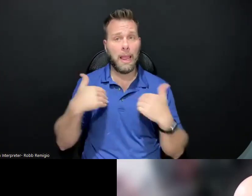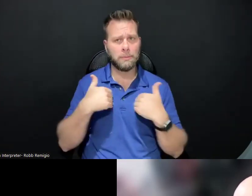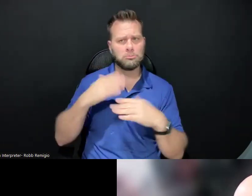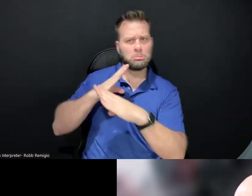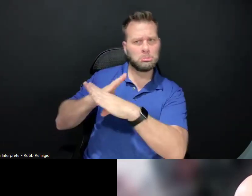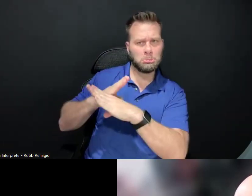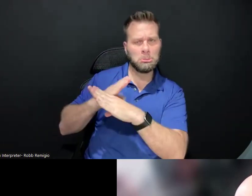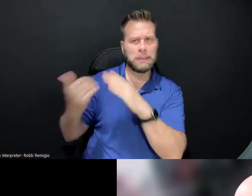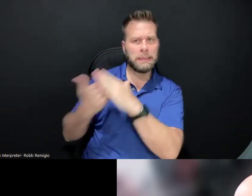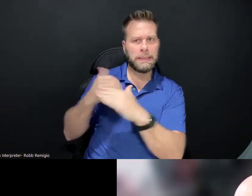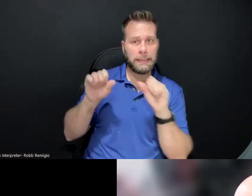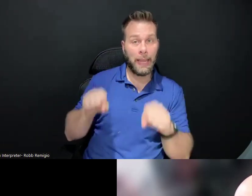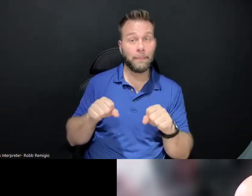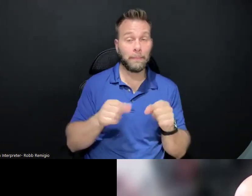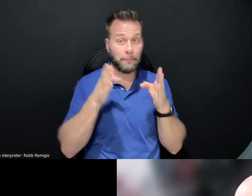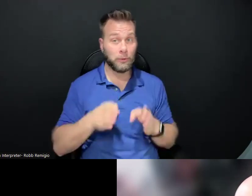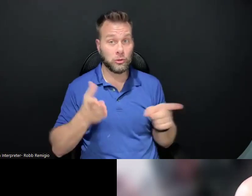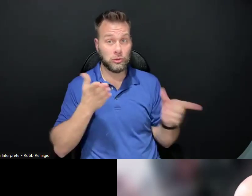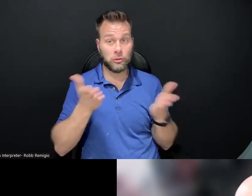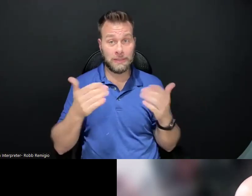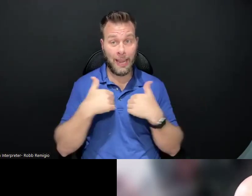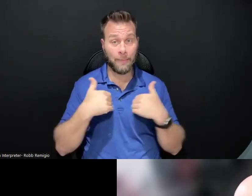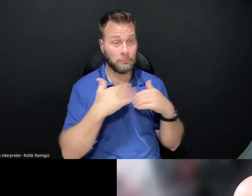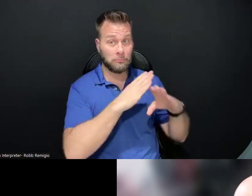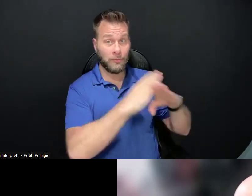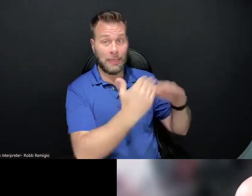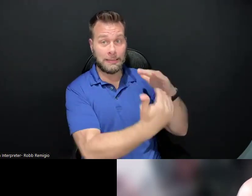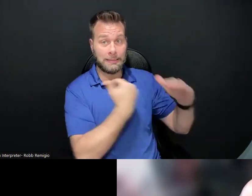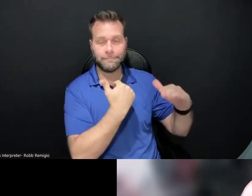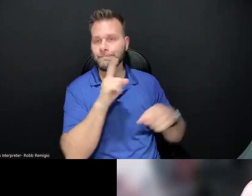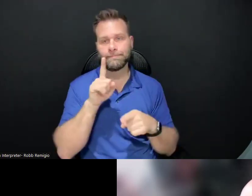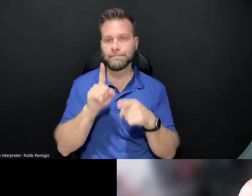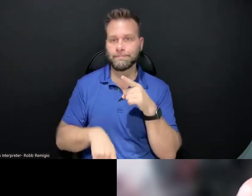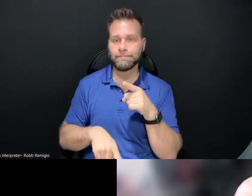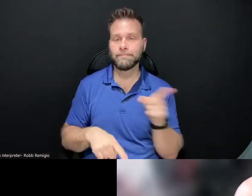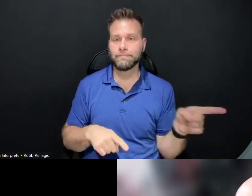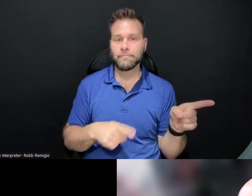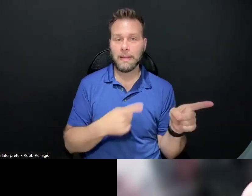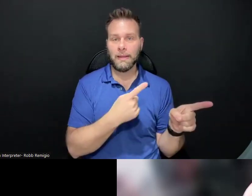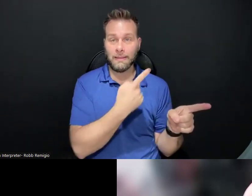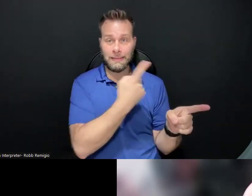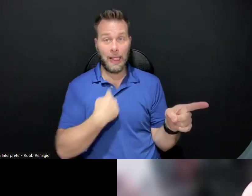therapy animals but you are not free to not Lao somebody to not bring their Service Animal with them if they say this is a